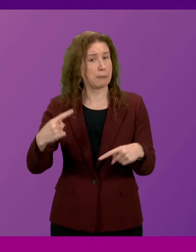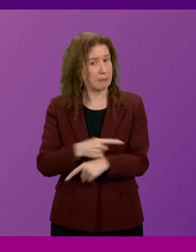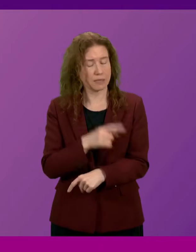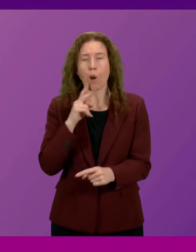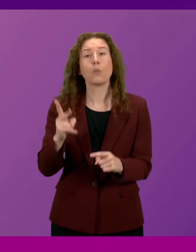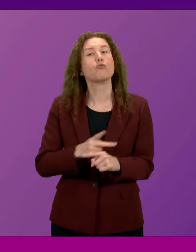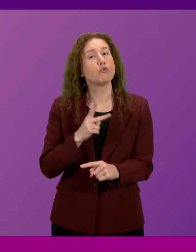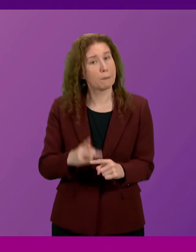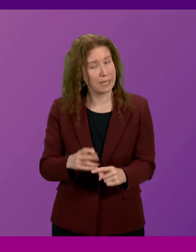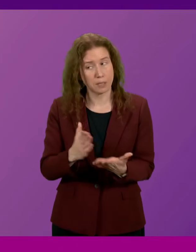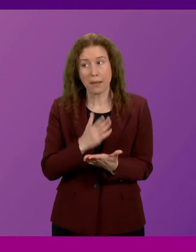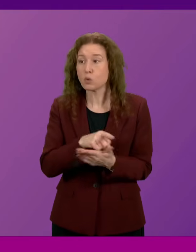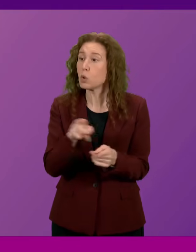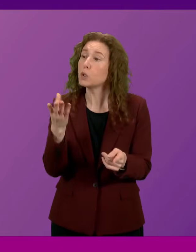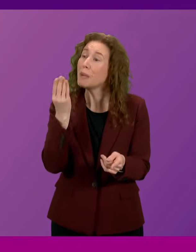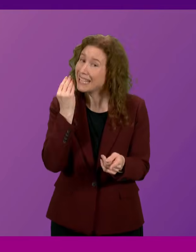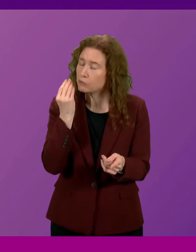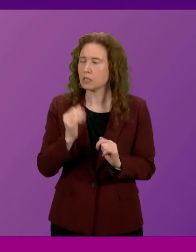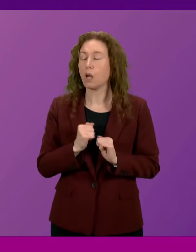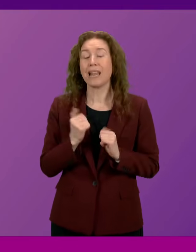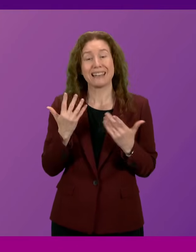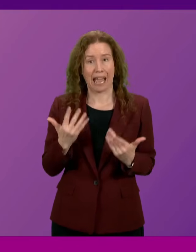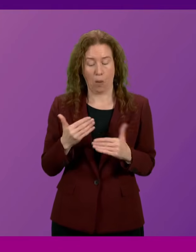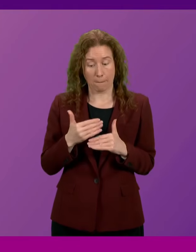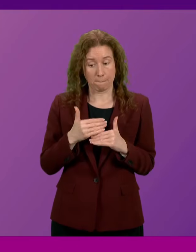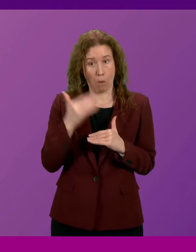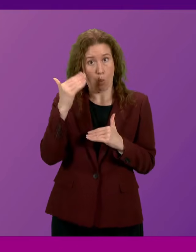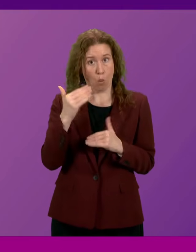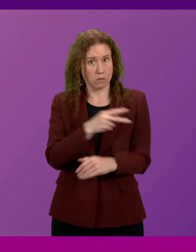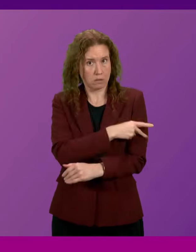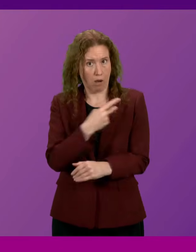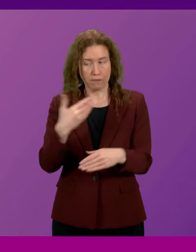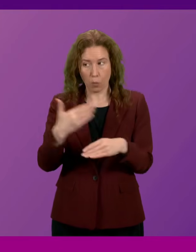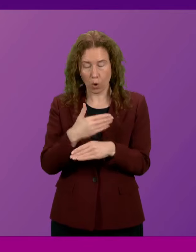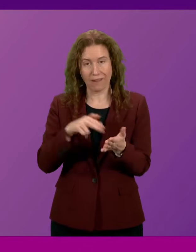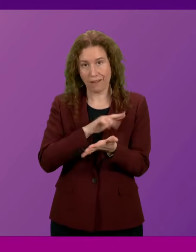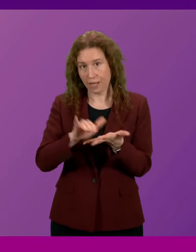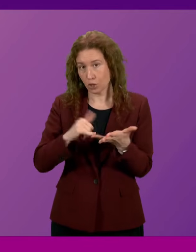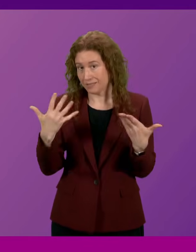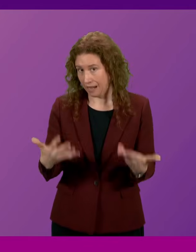so that members hear it this time—there are more staff working in our NHS now than there were when